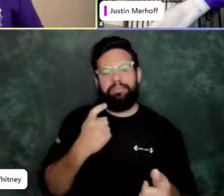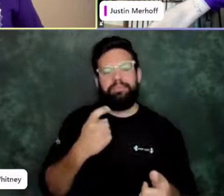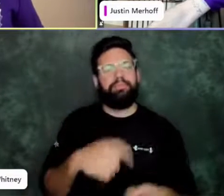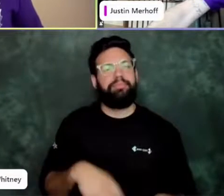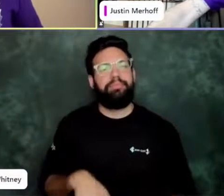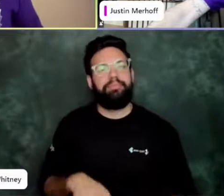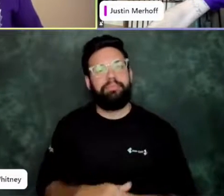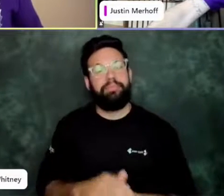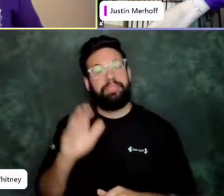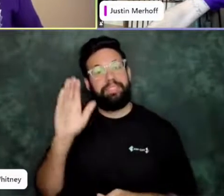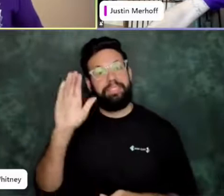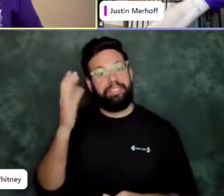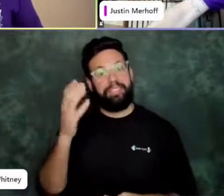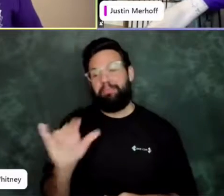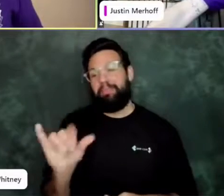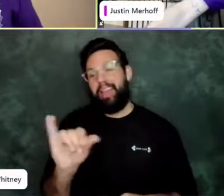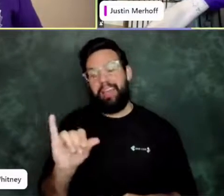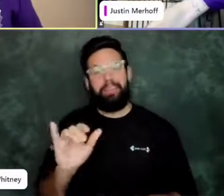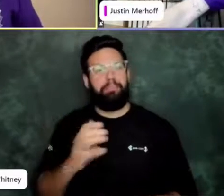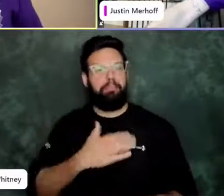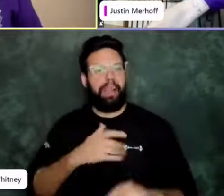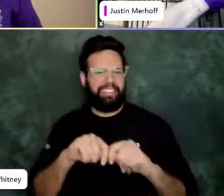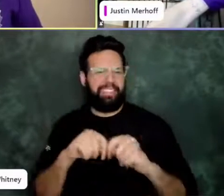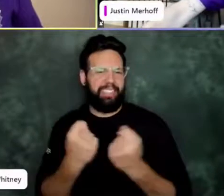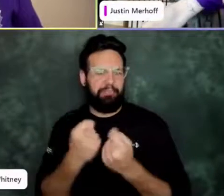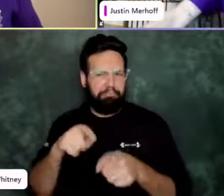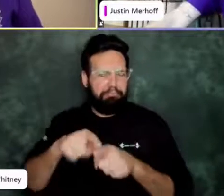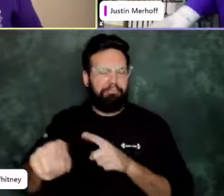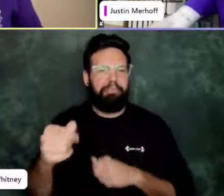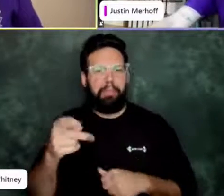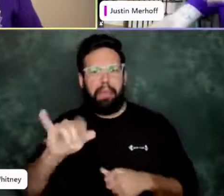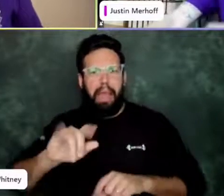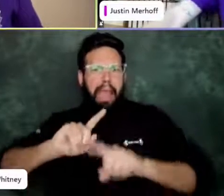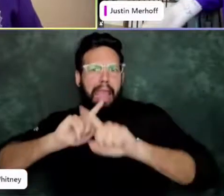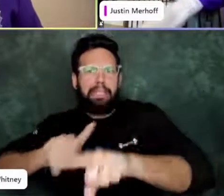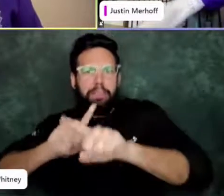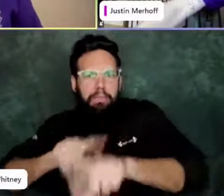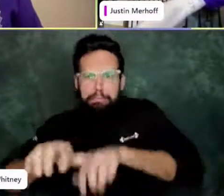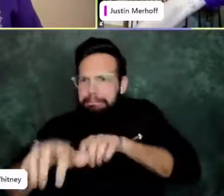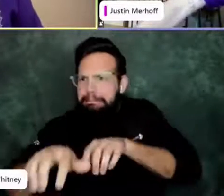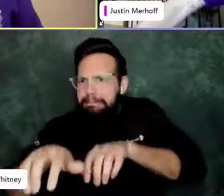is hard at work answering questions too, so- They are. Shout out and thanks to them. So that's awesome to see.